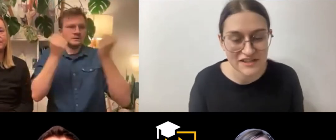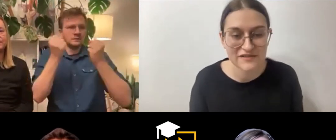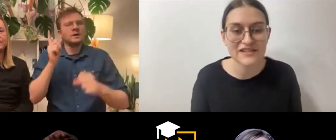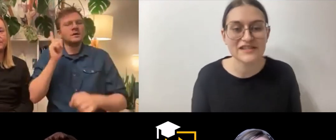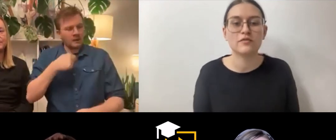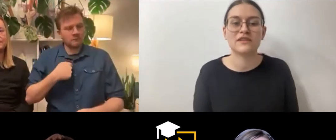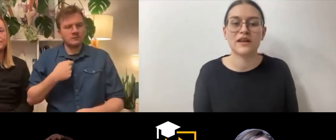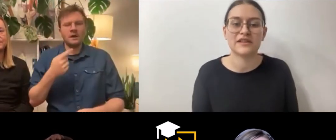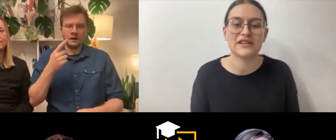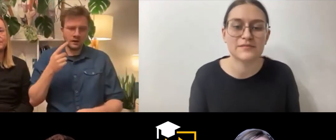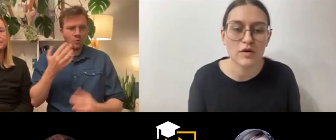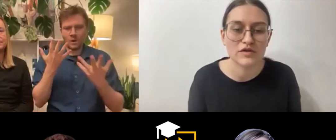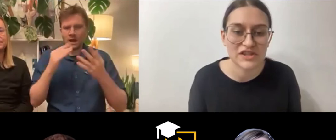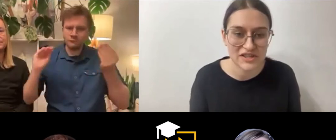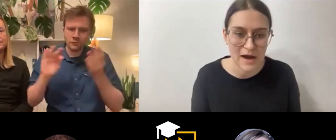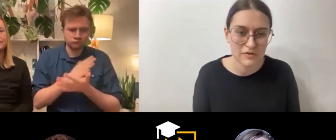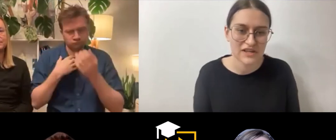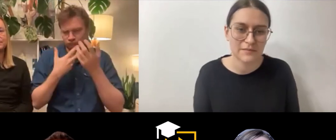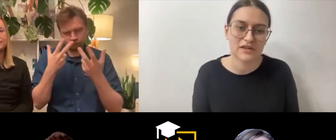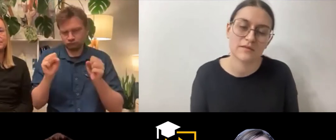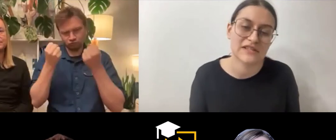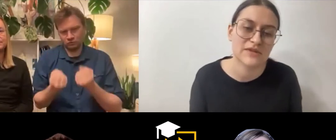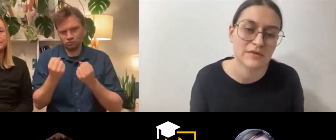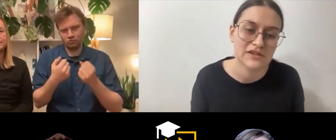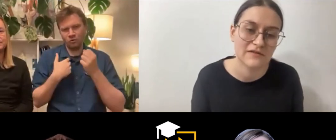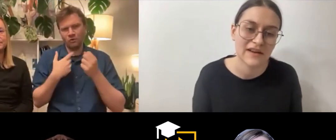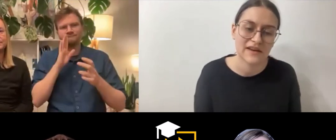Before, I had peace and quiet. Now I'm overwhelmed with sounds.